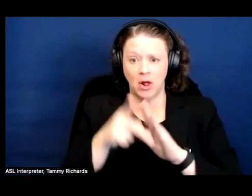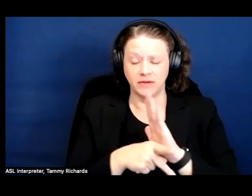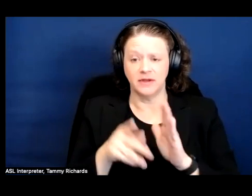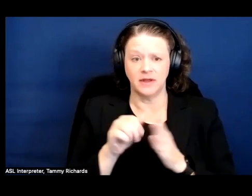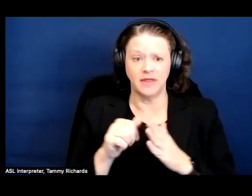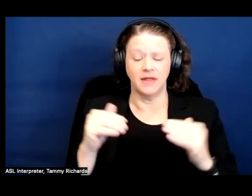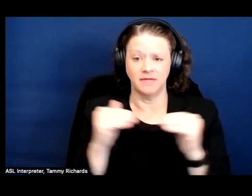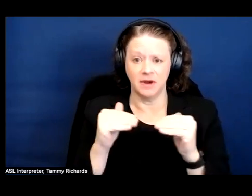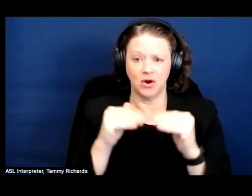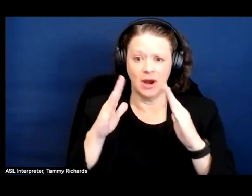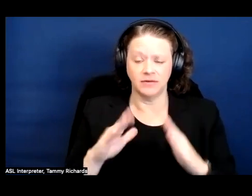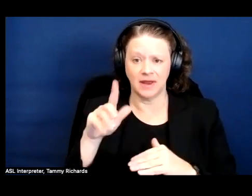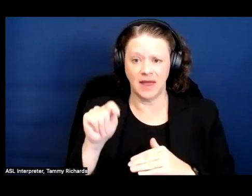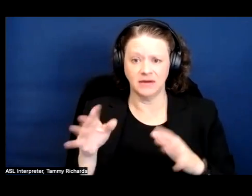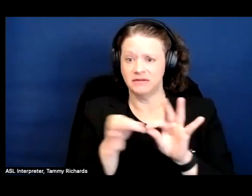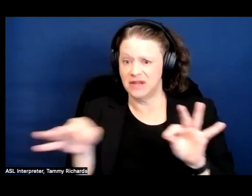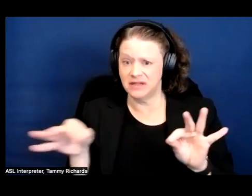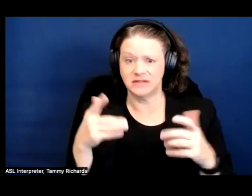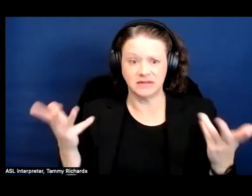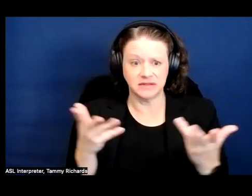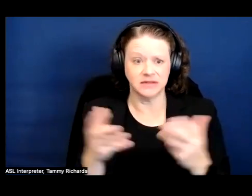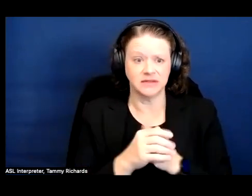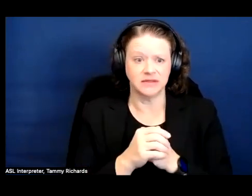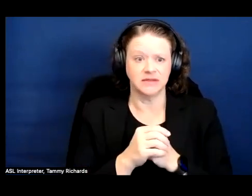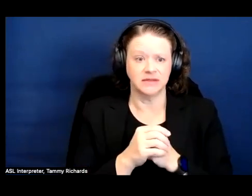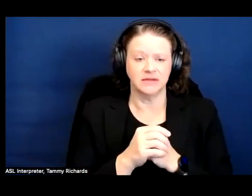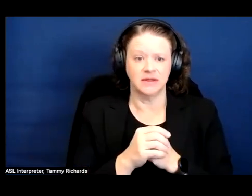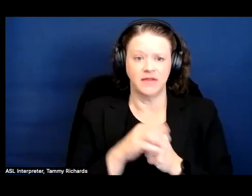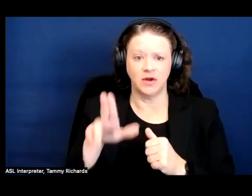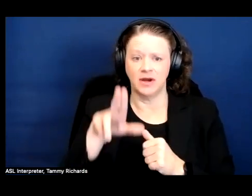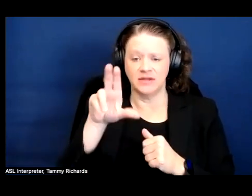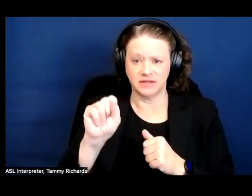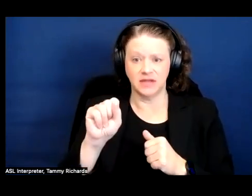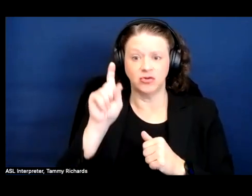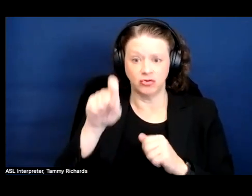assistance with transfers, wheelchair pulling, assisting someone with their balance